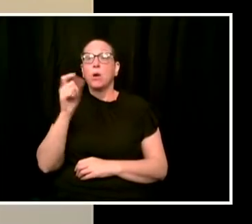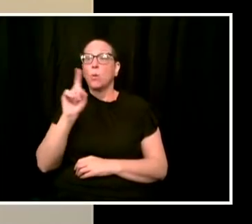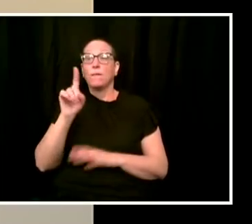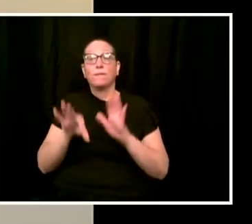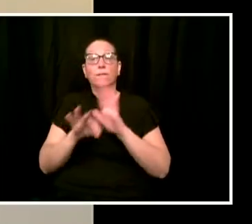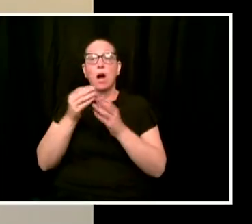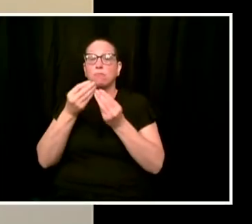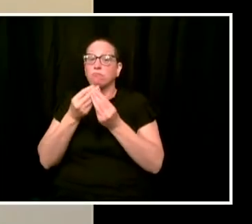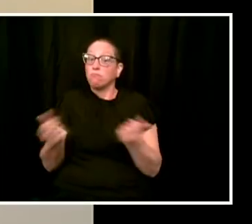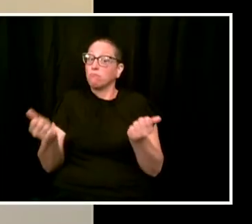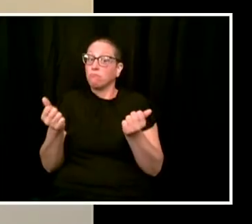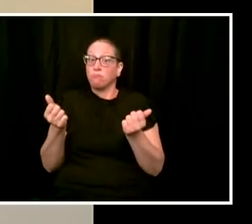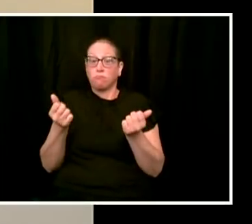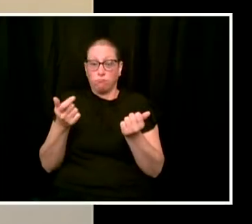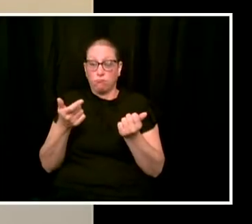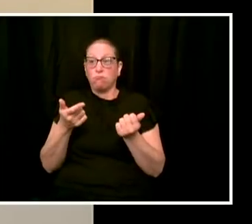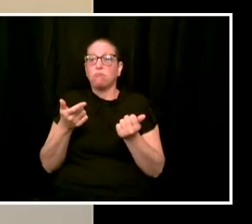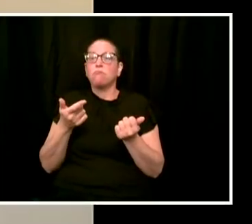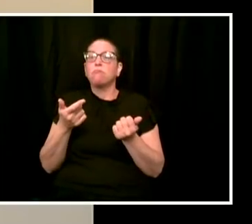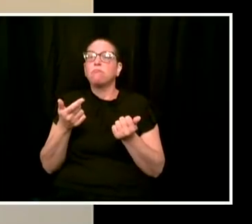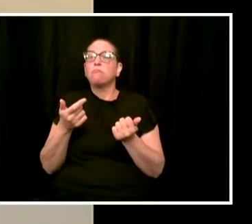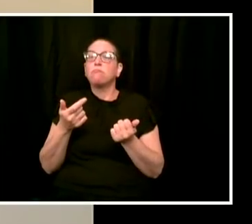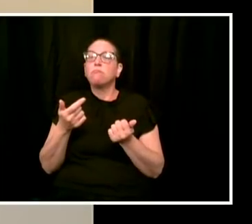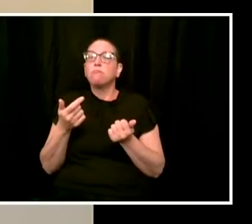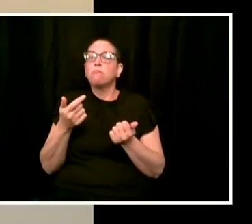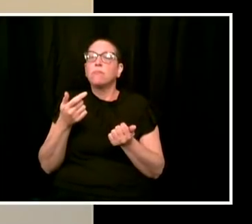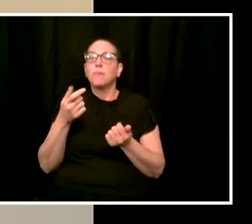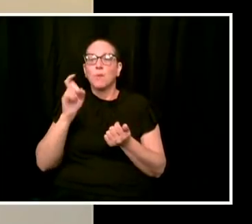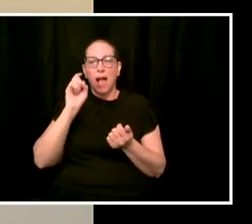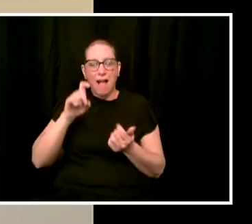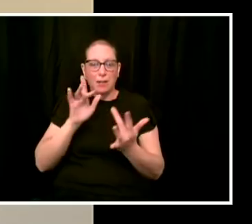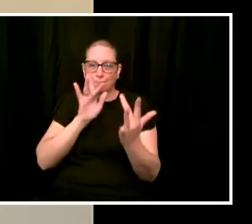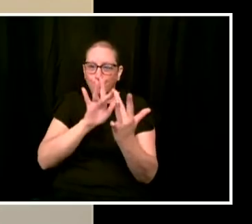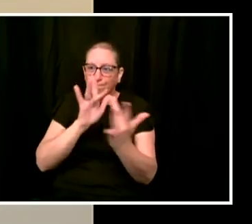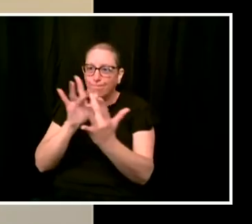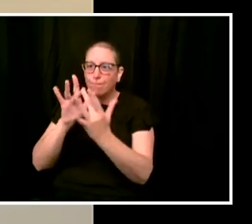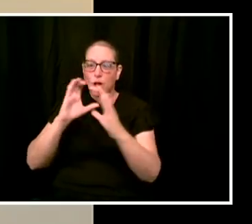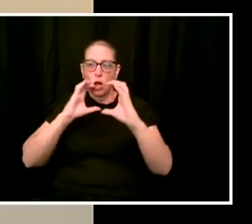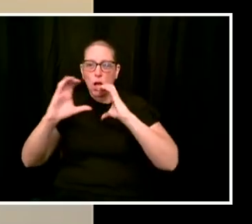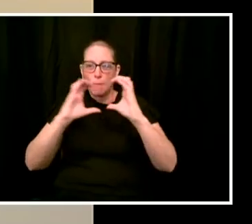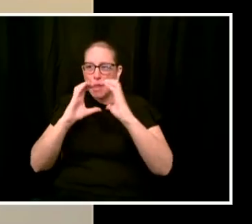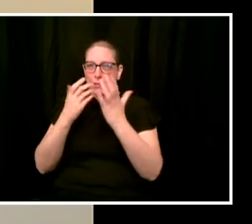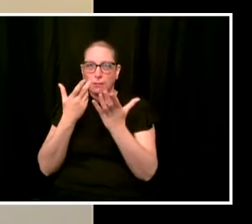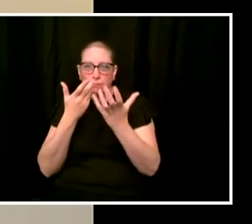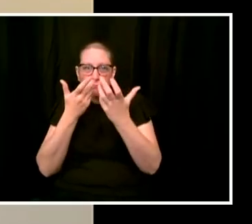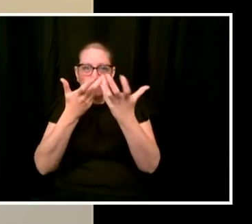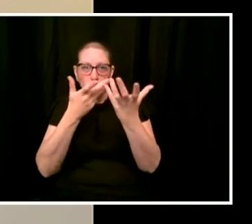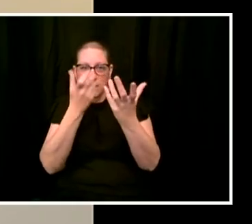JANELLE, DO YOU WANT TO AD? I THINK THE BEST PLACE TO FIND SOLUTIONS AS